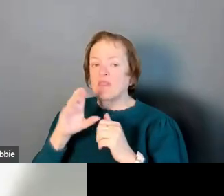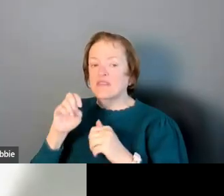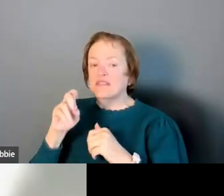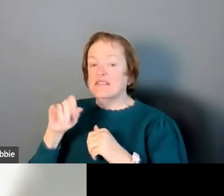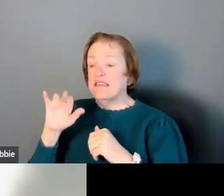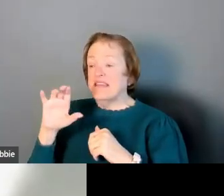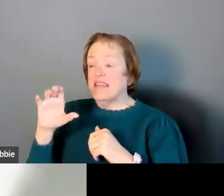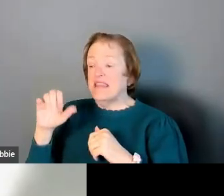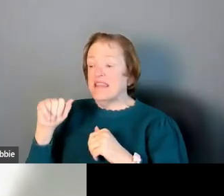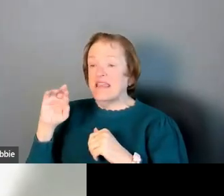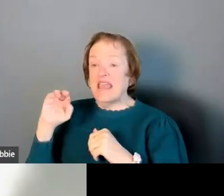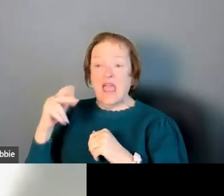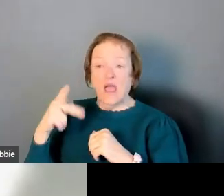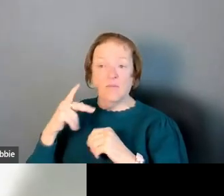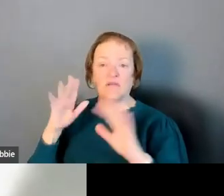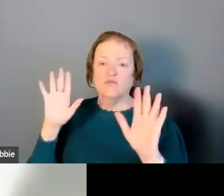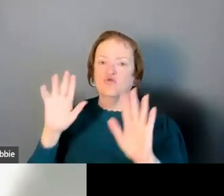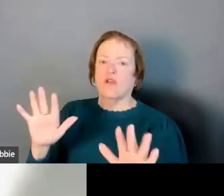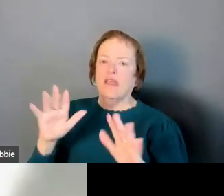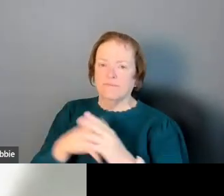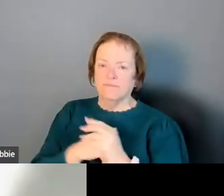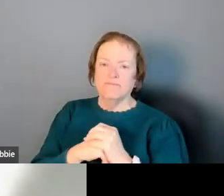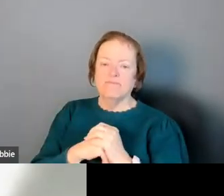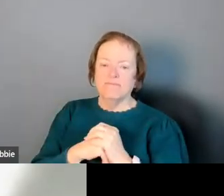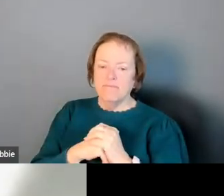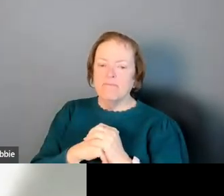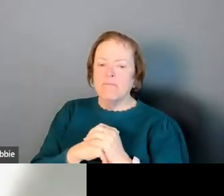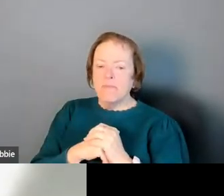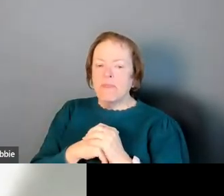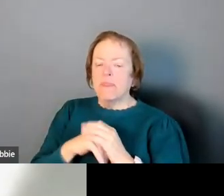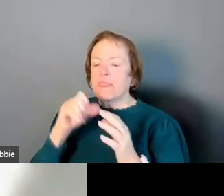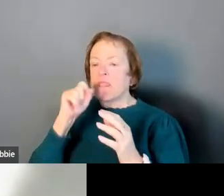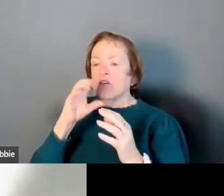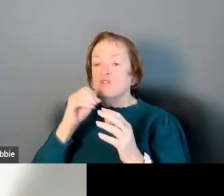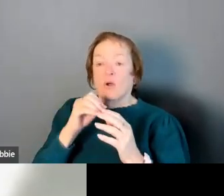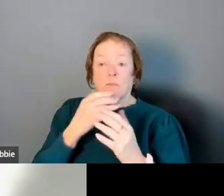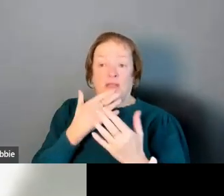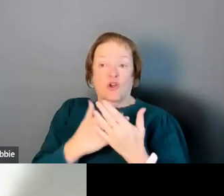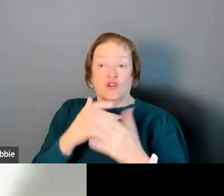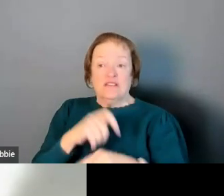you all. If you all haven't checked it out. So, it'll be a good it'll be a good time.